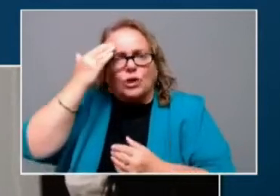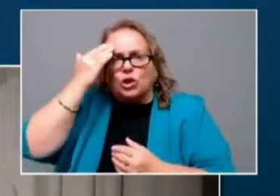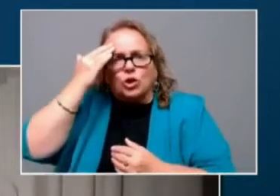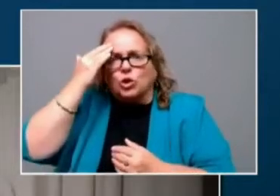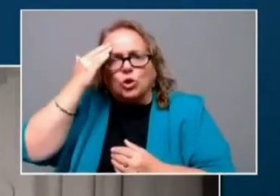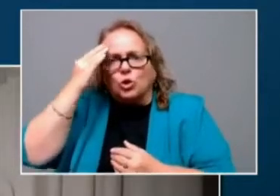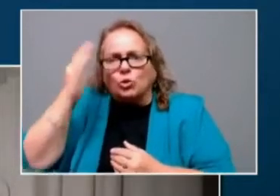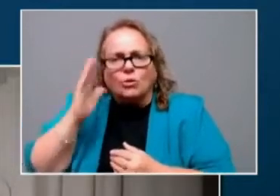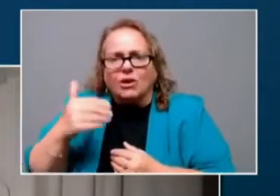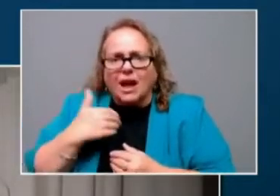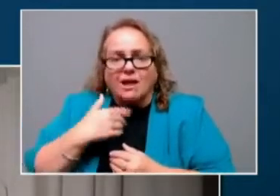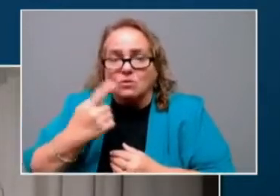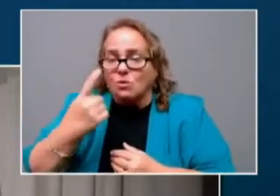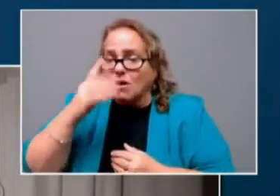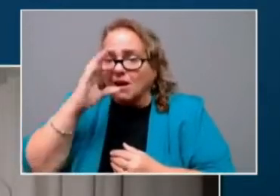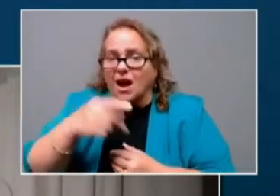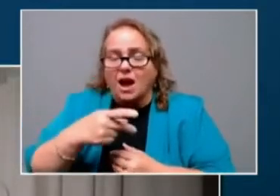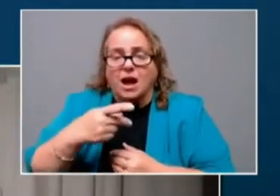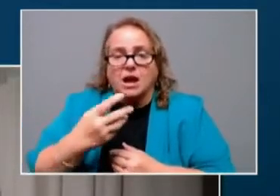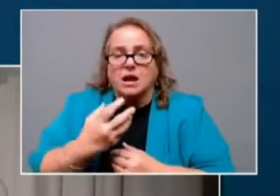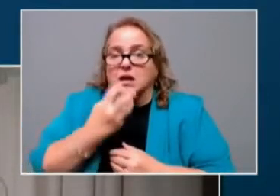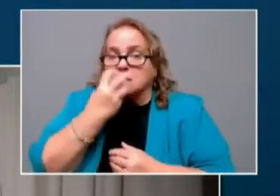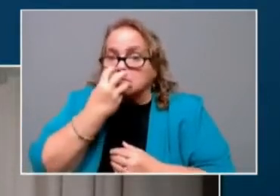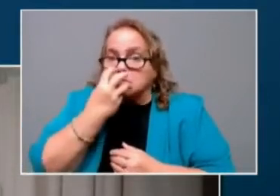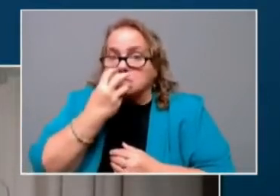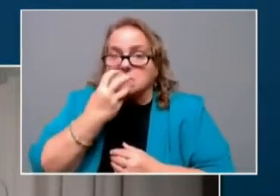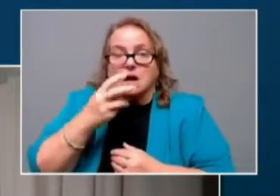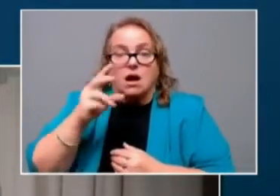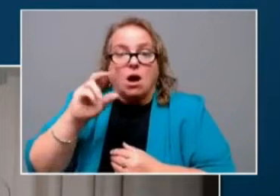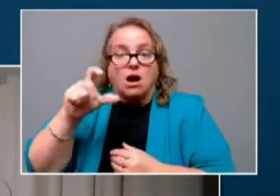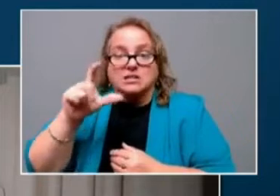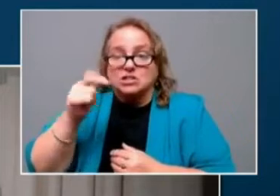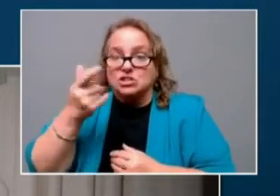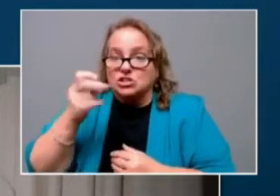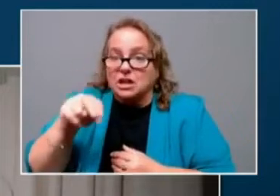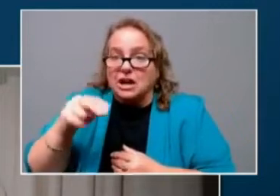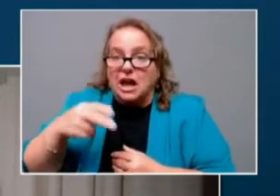was maxed out on his oxygen on it. We were still we were dropping he said